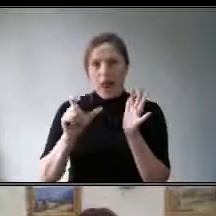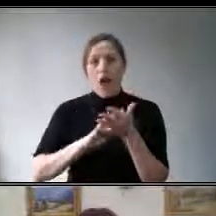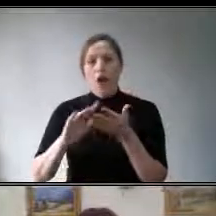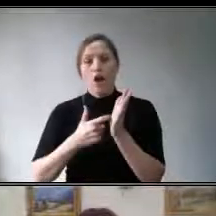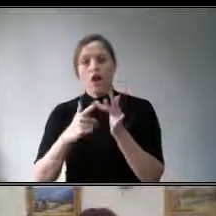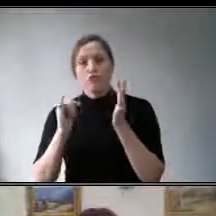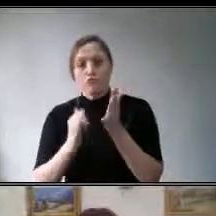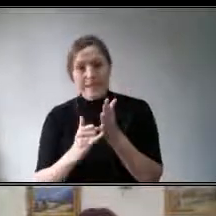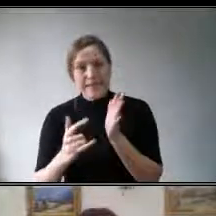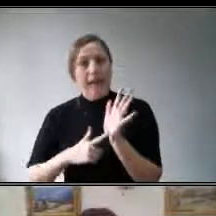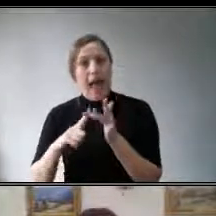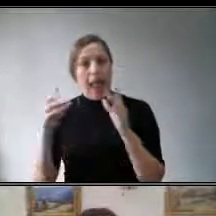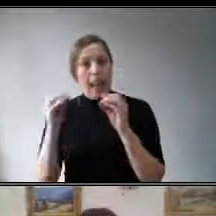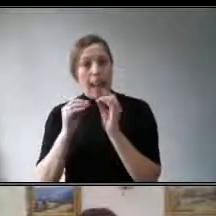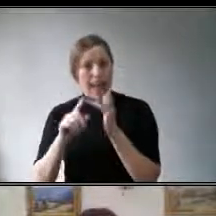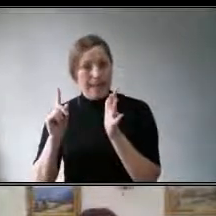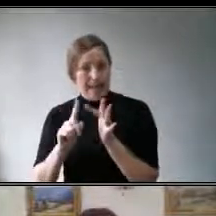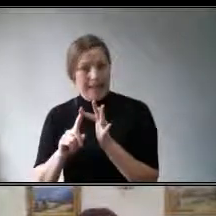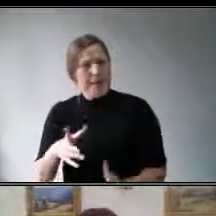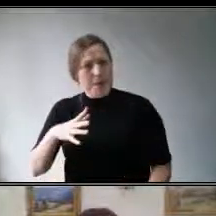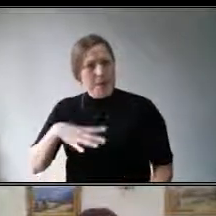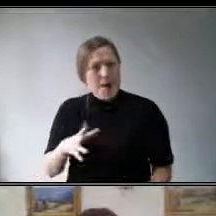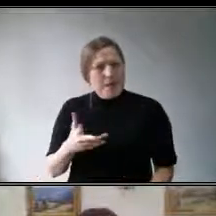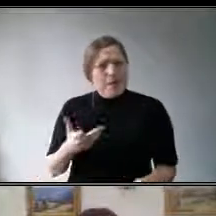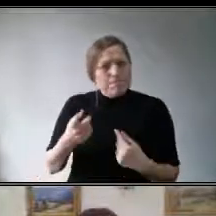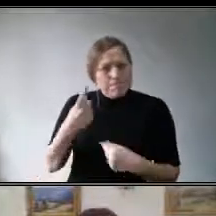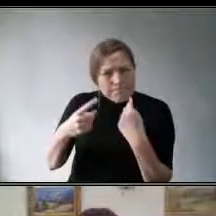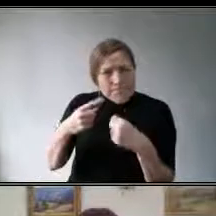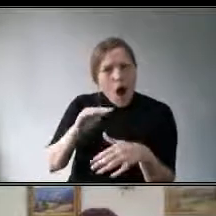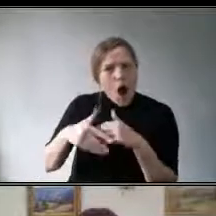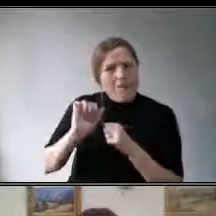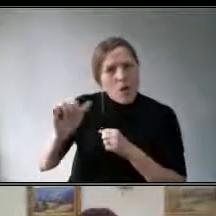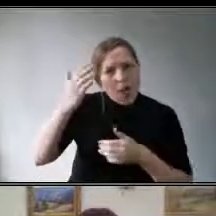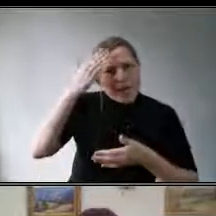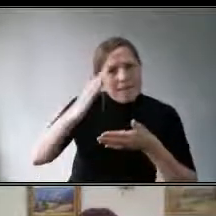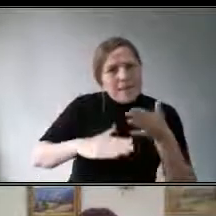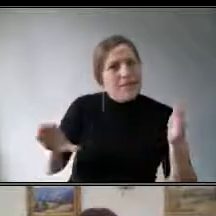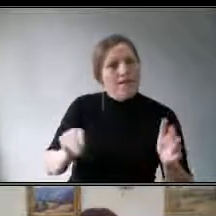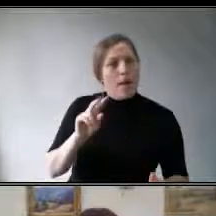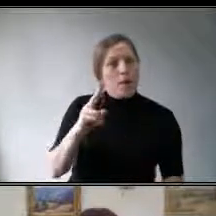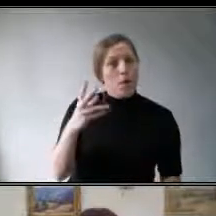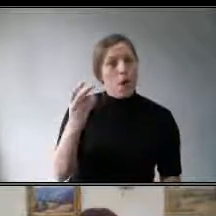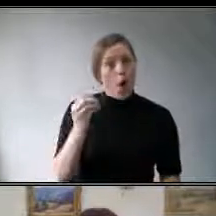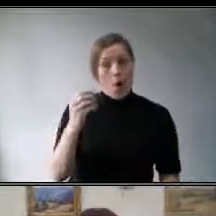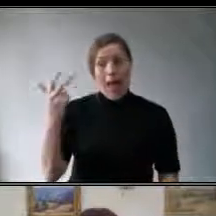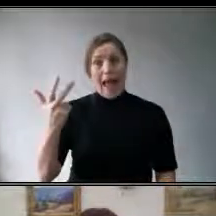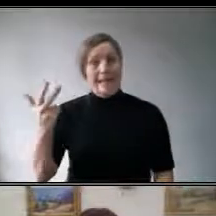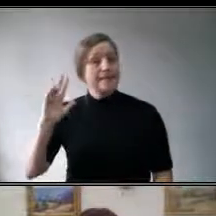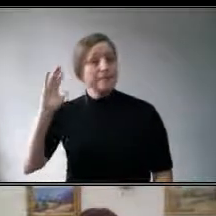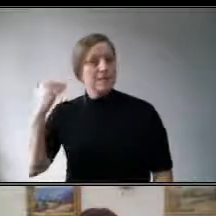from each of you a bit about what your experience back in 2018 was like um who you worked with